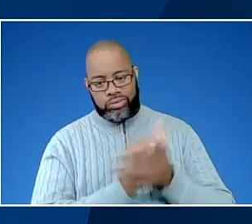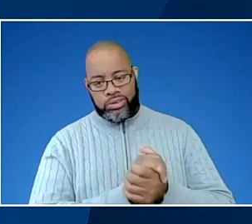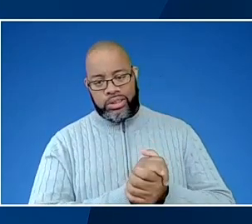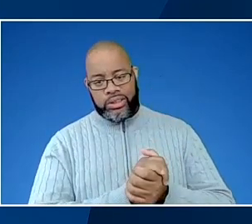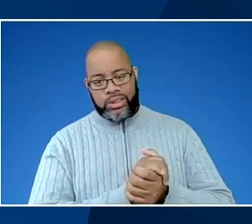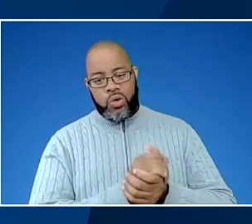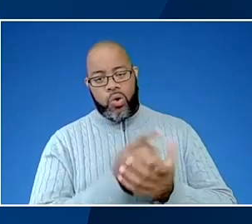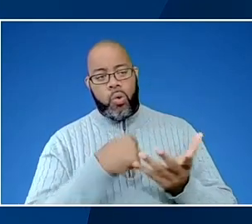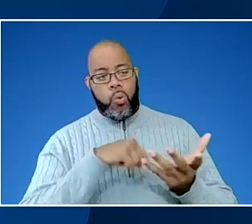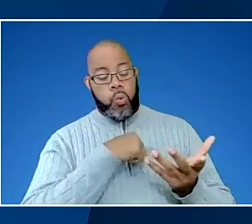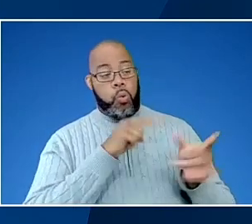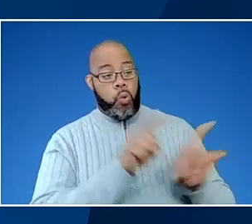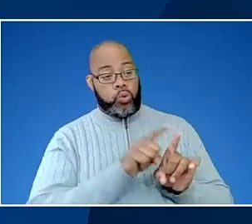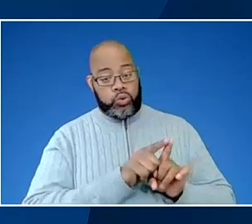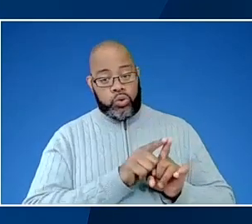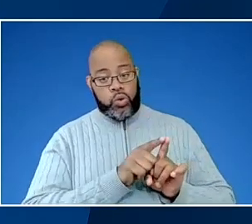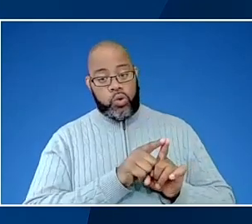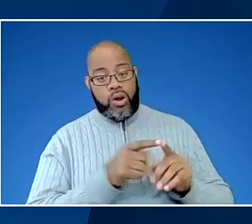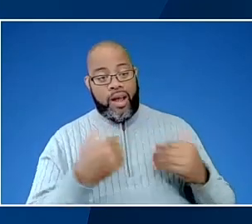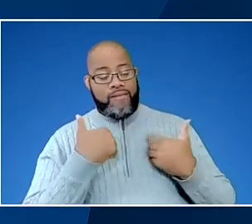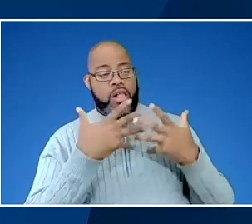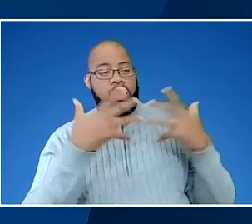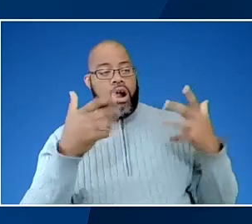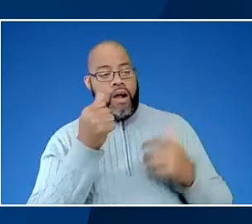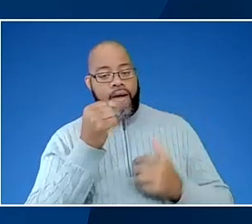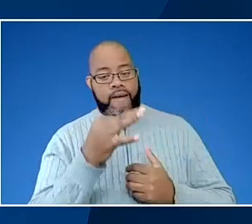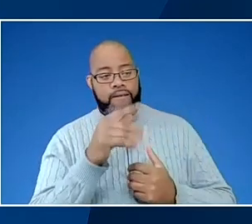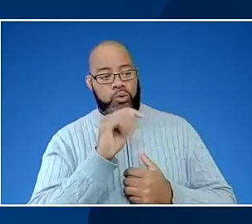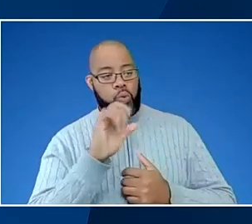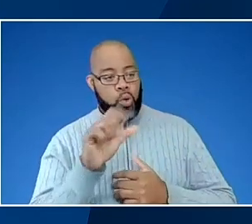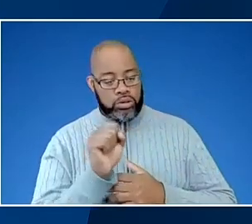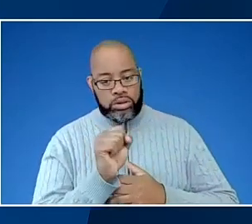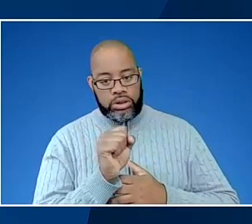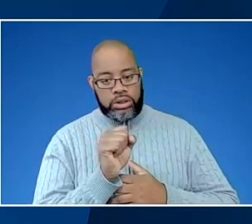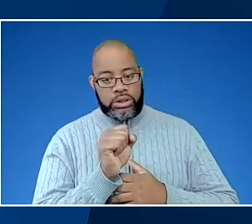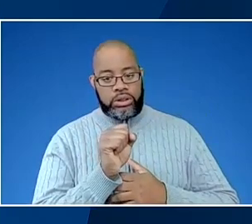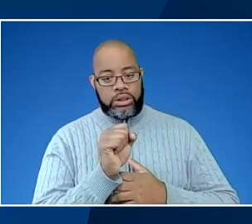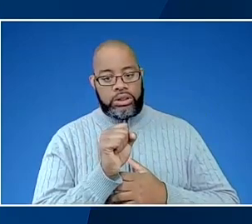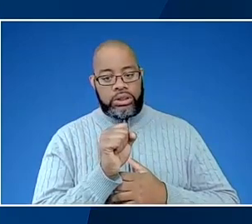also have a lot of tools in the form of subregulatory guidance.